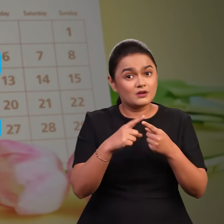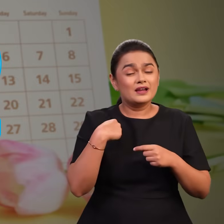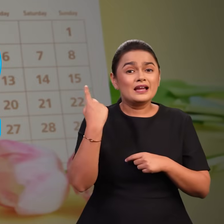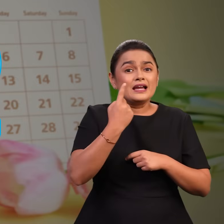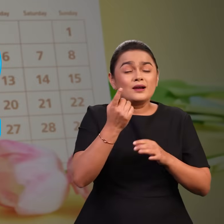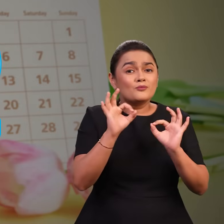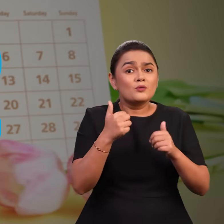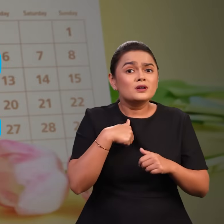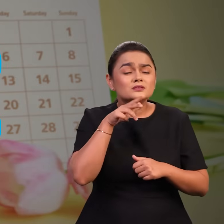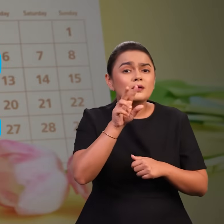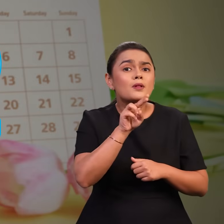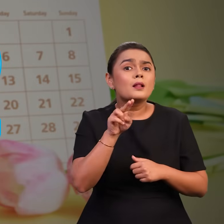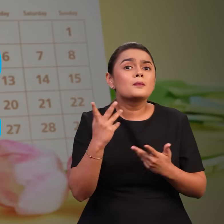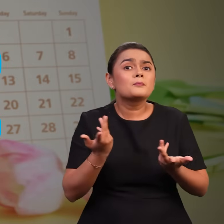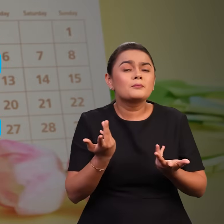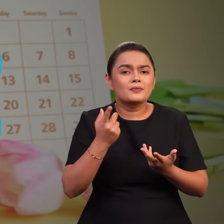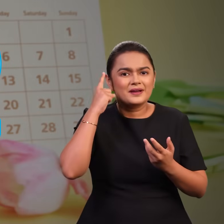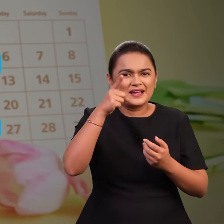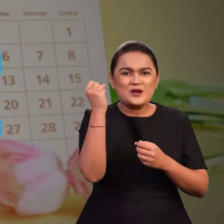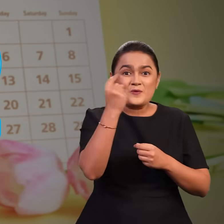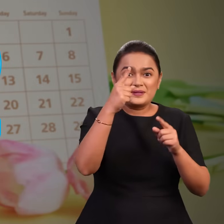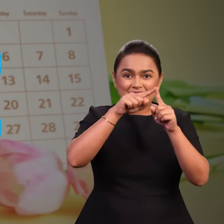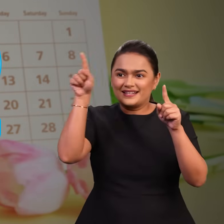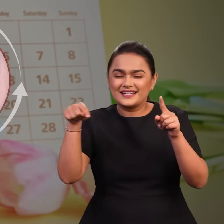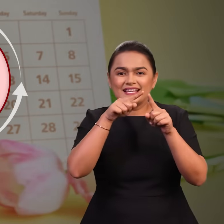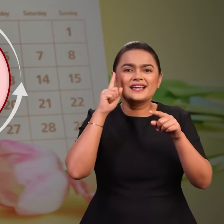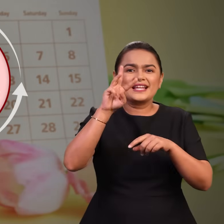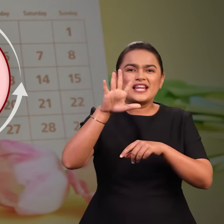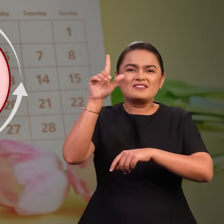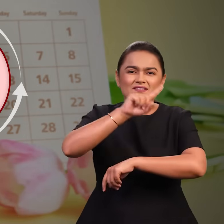And when I say irregular means, the cycle length can go up to 35 days,